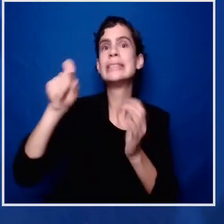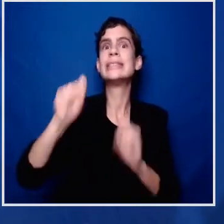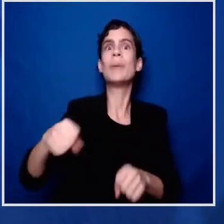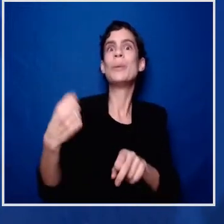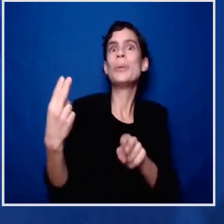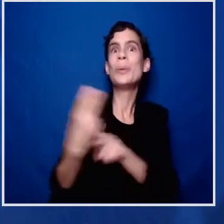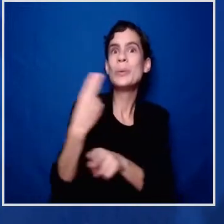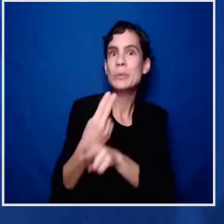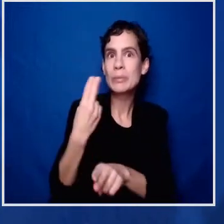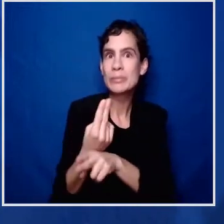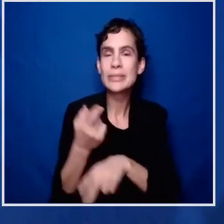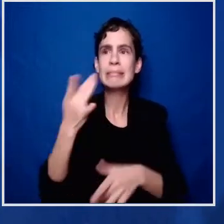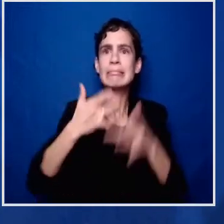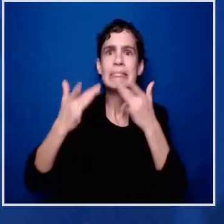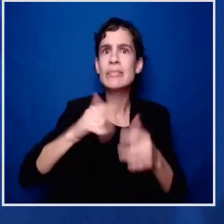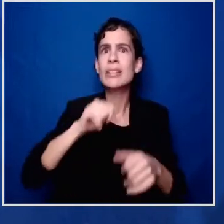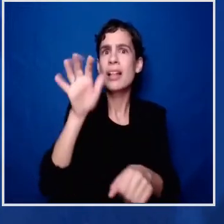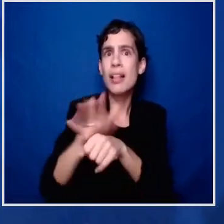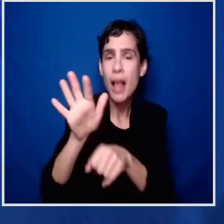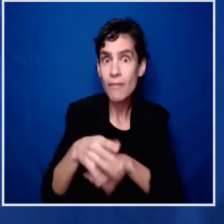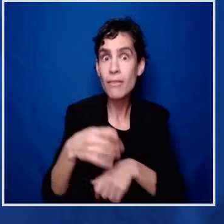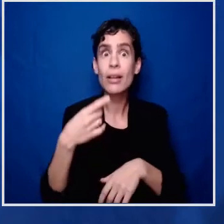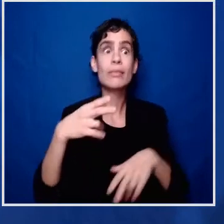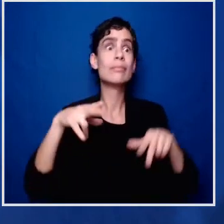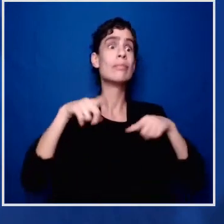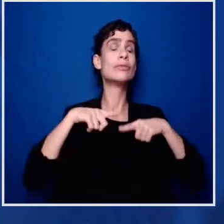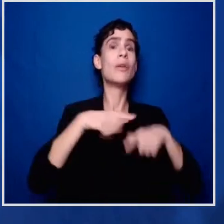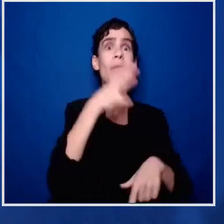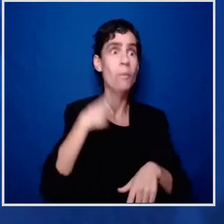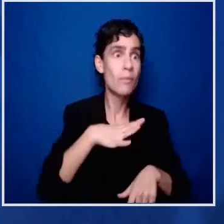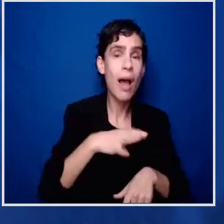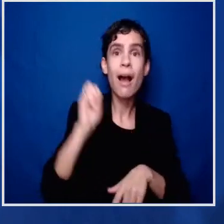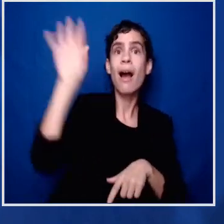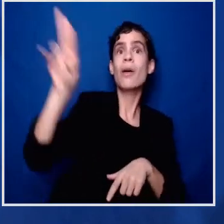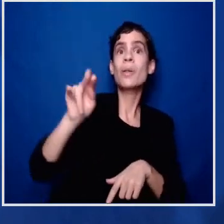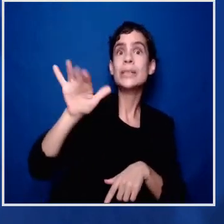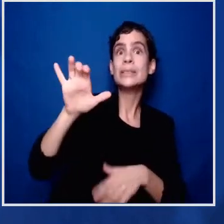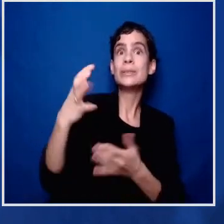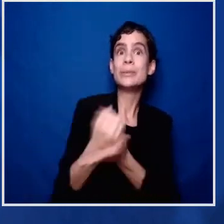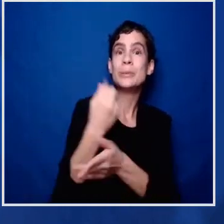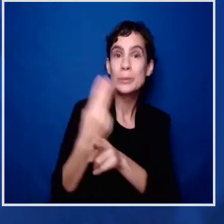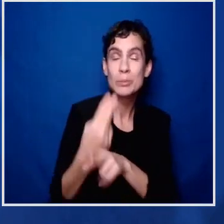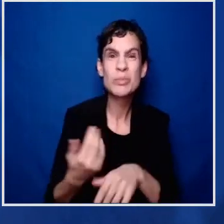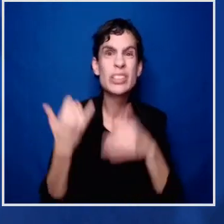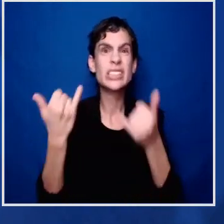THE SUMMER. FURTHERING THE NECESSARY NATIONAL CONVERSATION AROUND RACIAL JUSTICE AND EQUALITY.